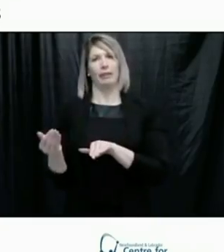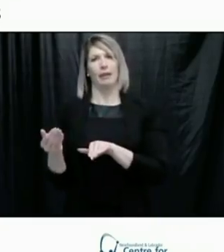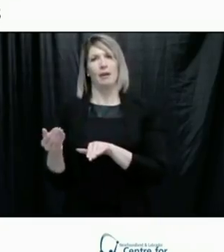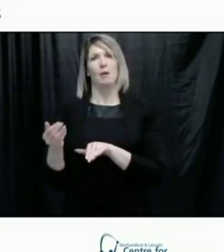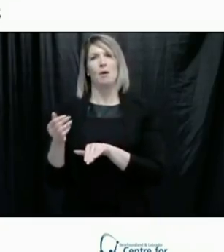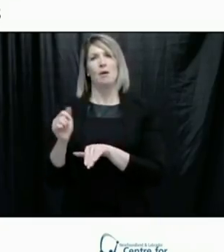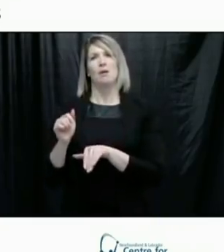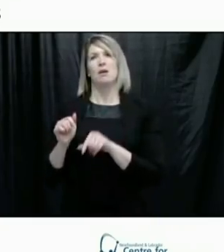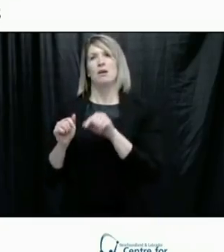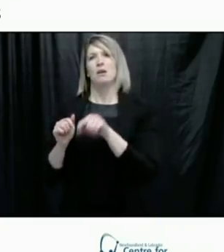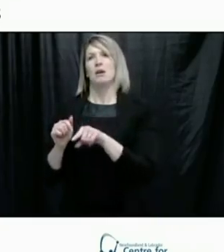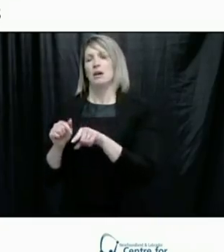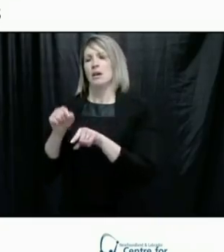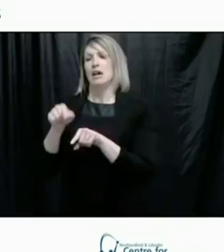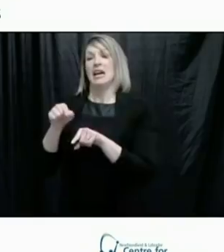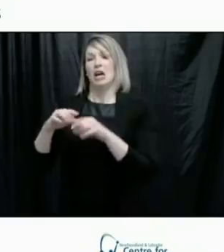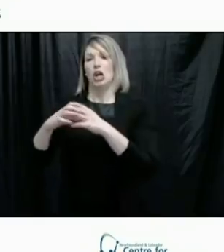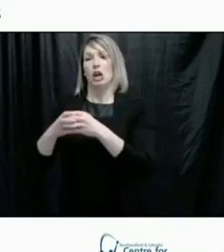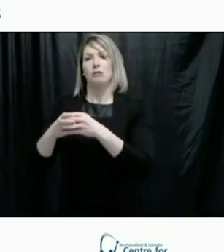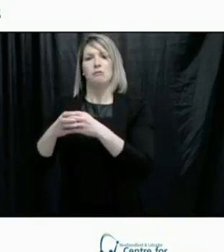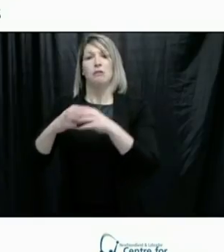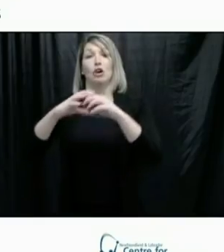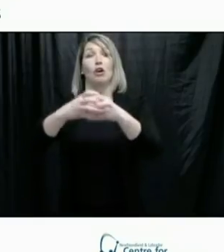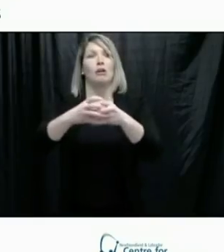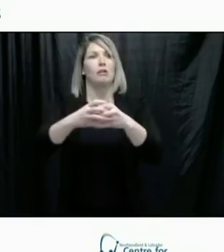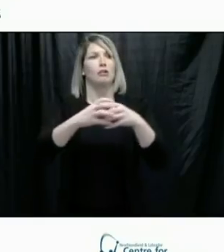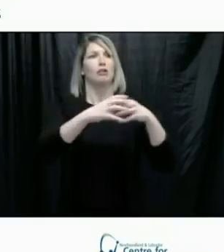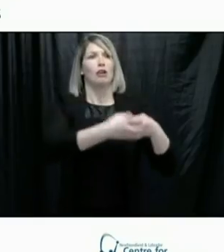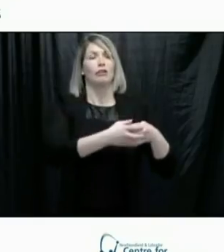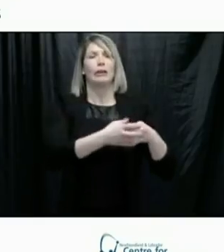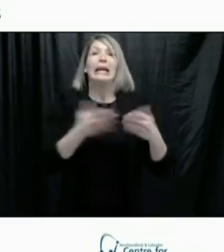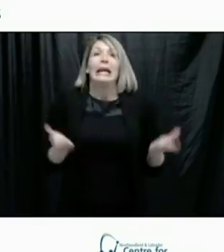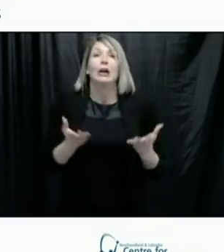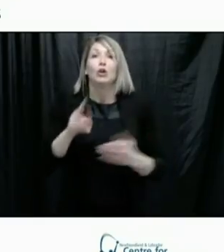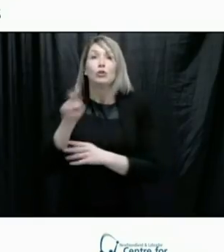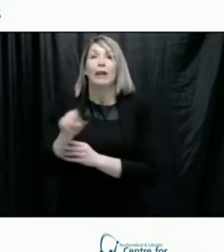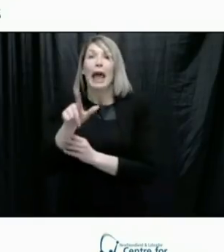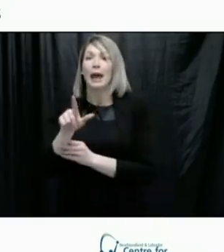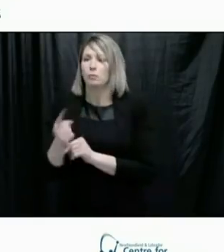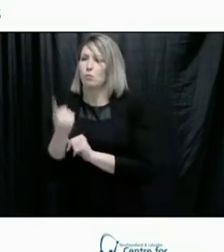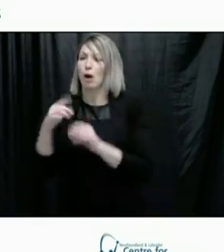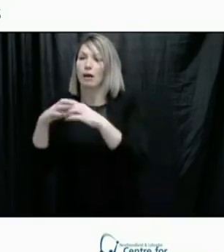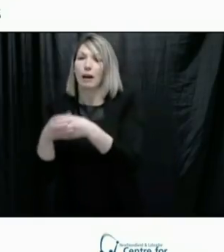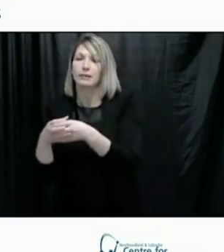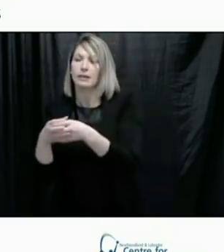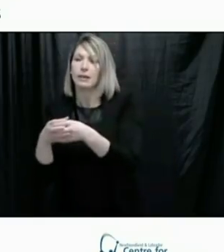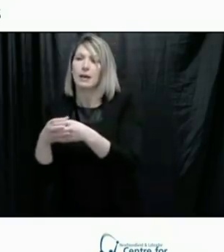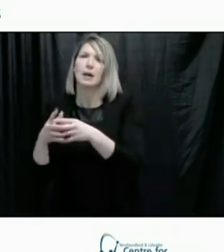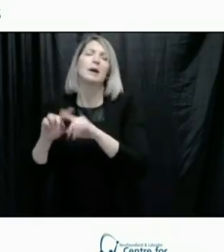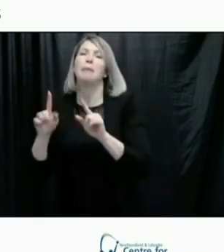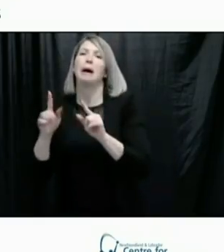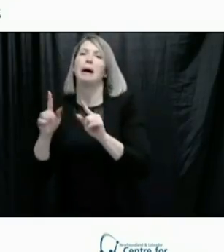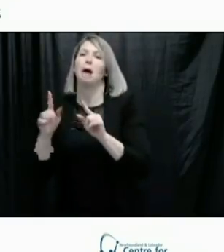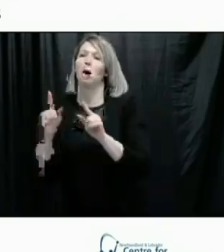DEATHS AND OBVIOUSLY OUR HEART GOES OUT TO THE FAMILY MEMBERS OF THE INDIVIDUALS THAT HAVE